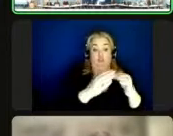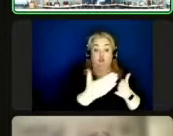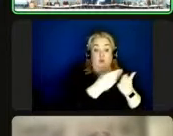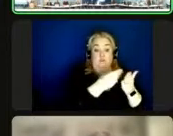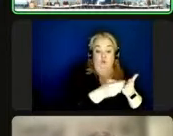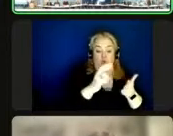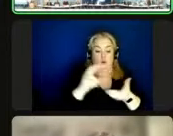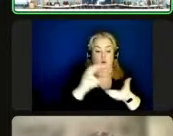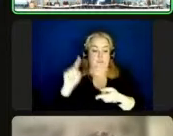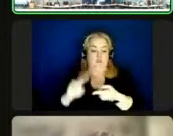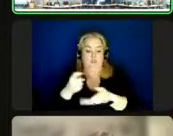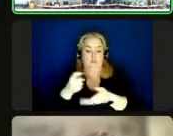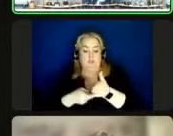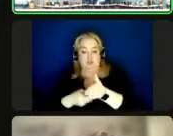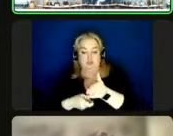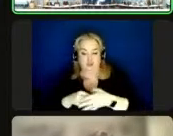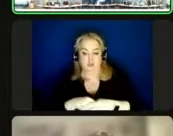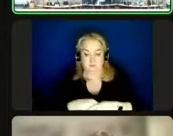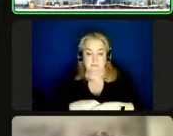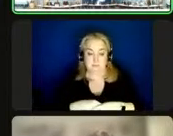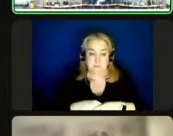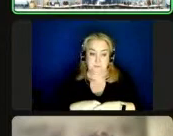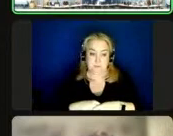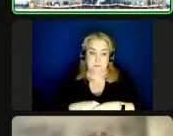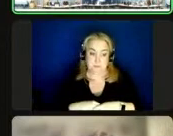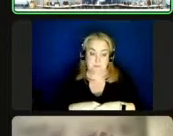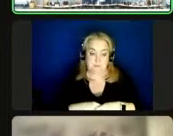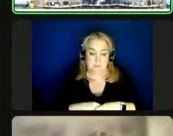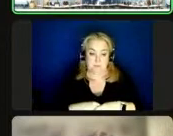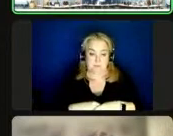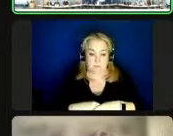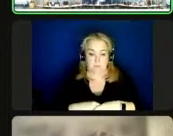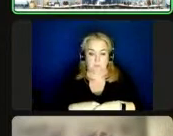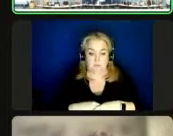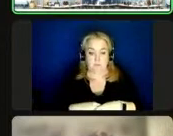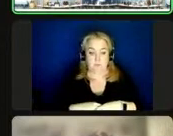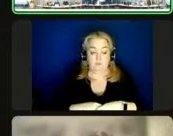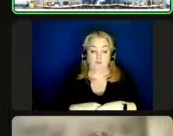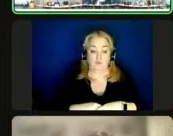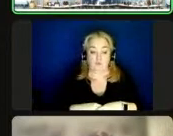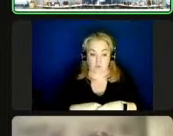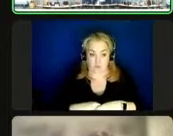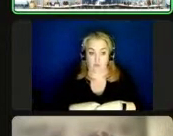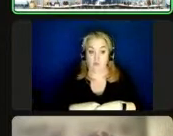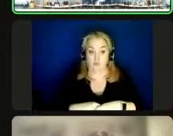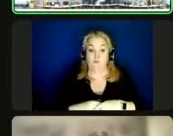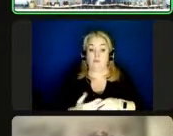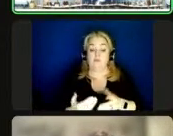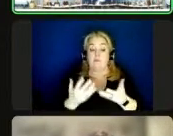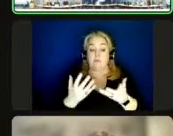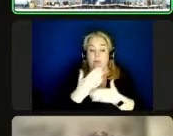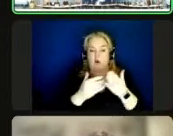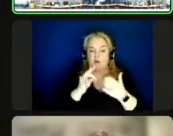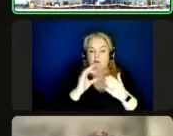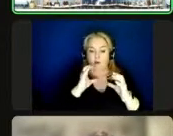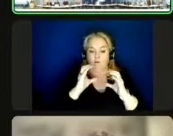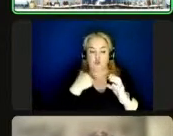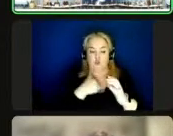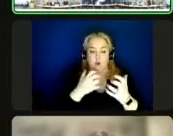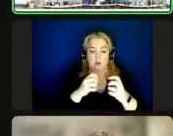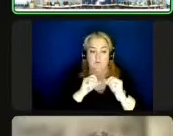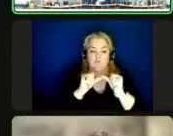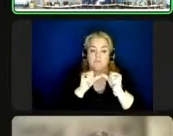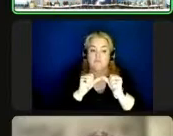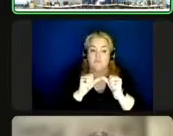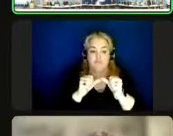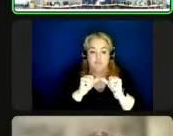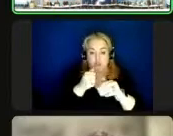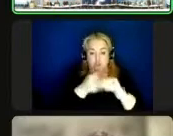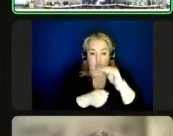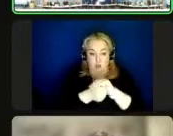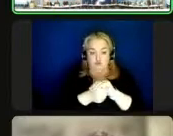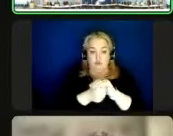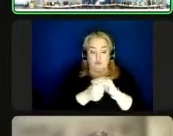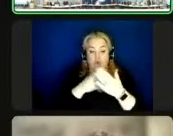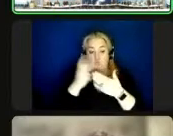EITHER WE HAVE TO SOLVE IT WITH